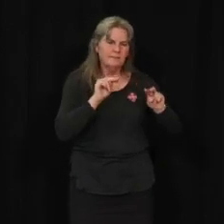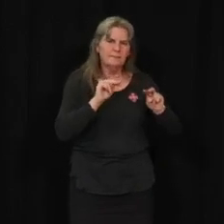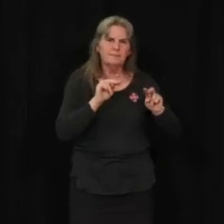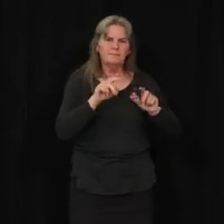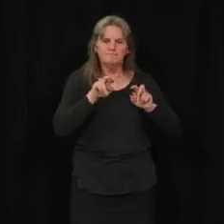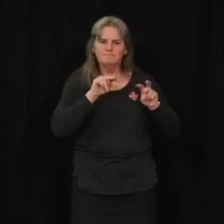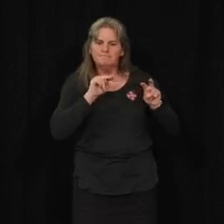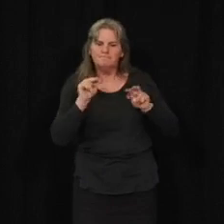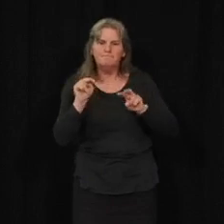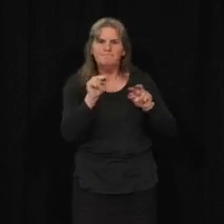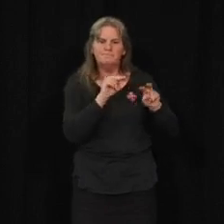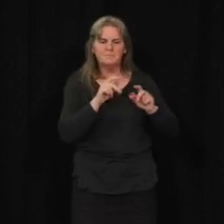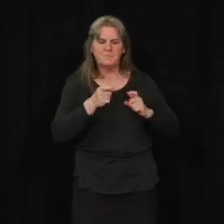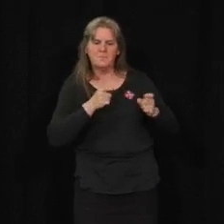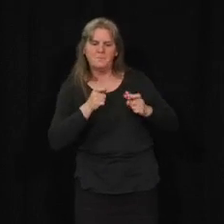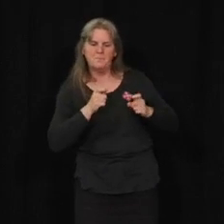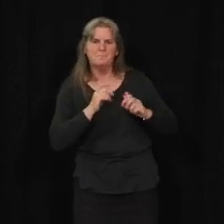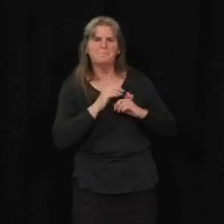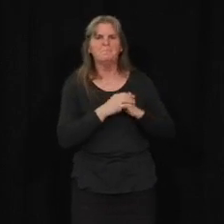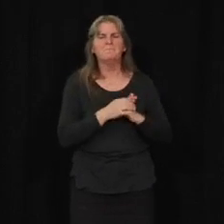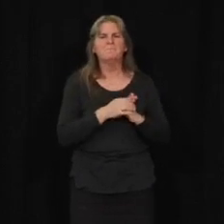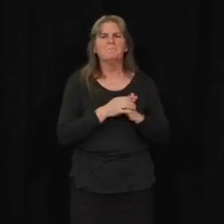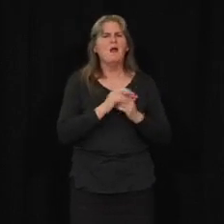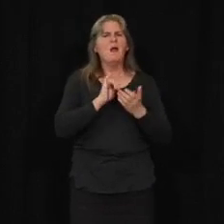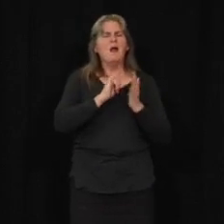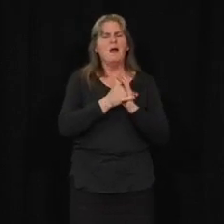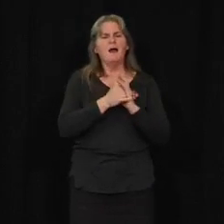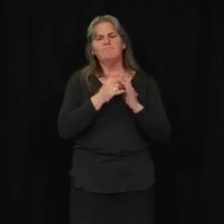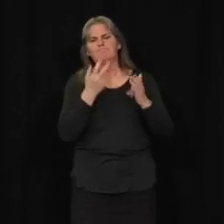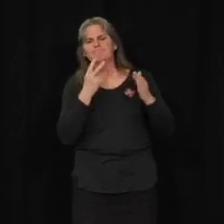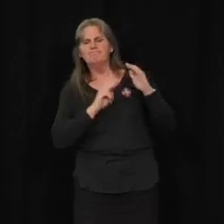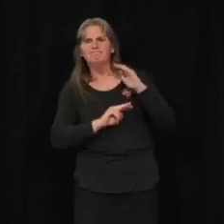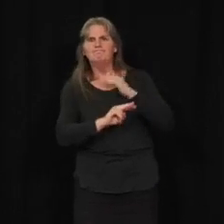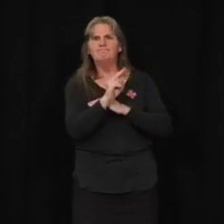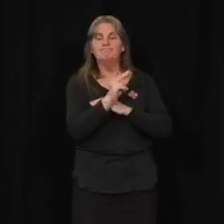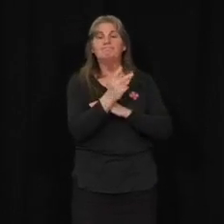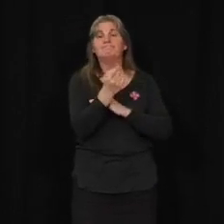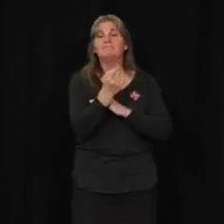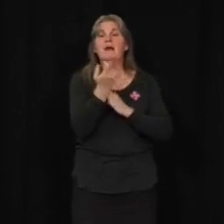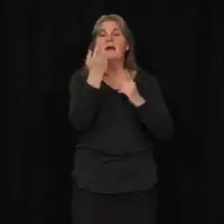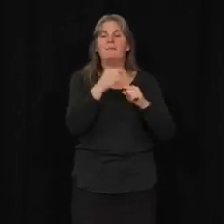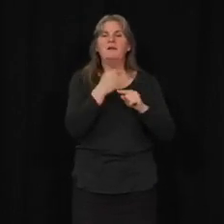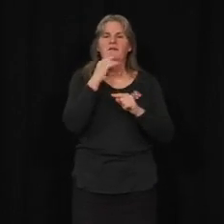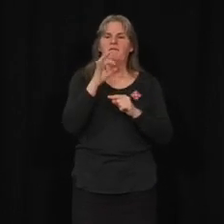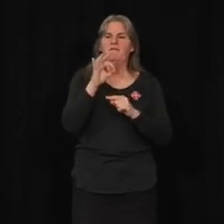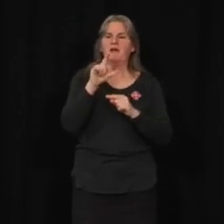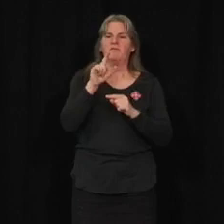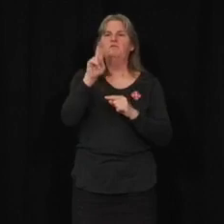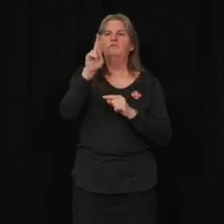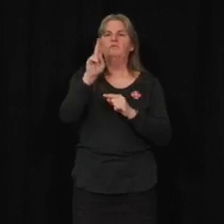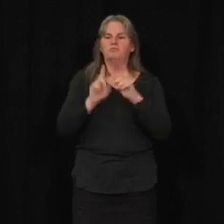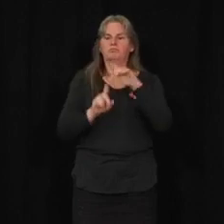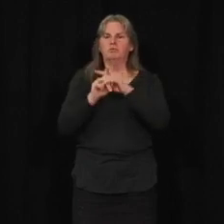that we anticipate will be influenza season. Then we are going to have a lot